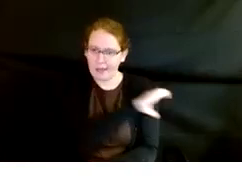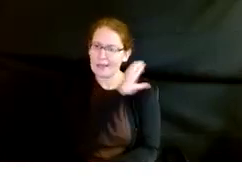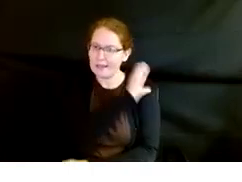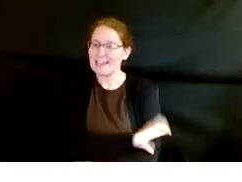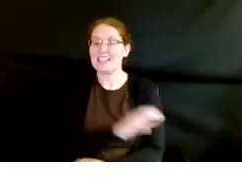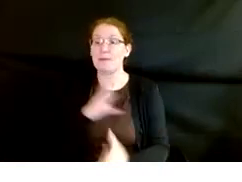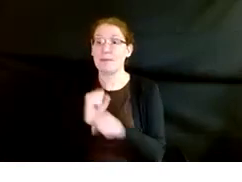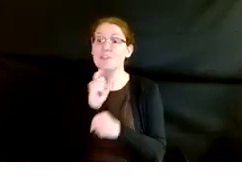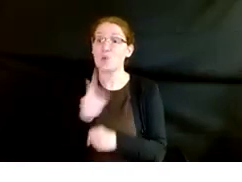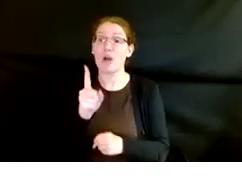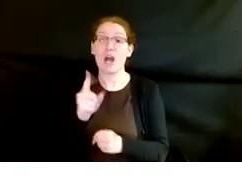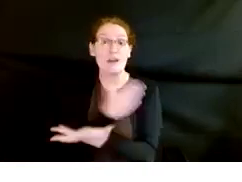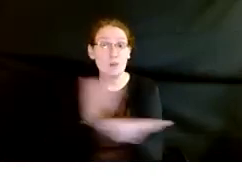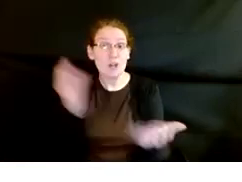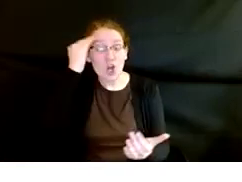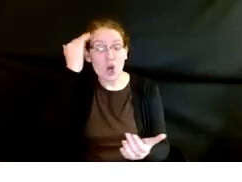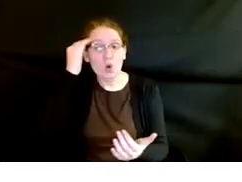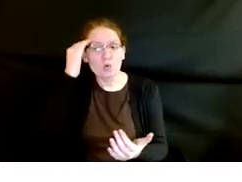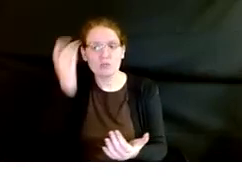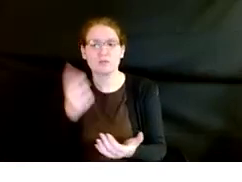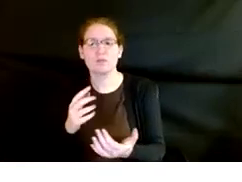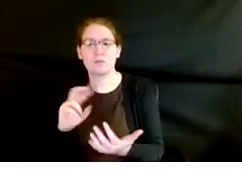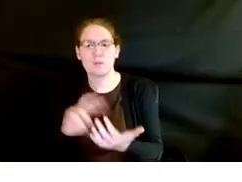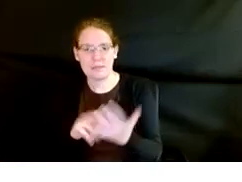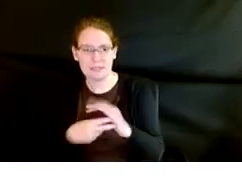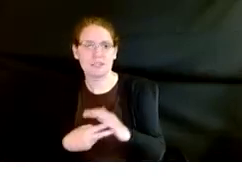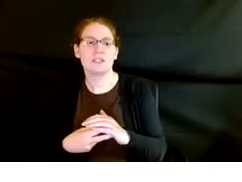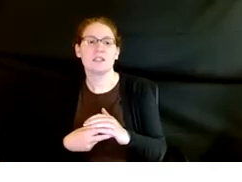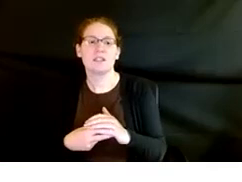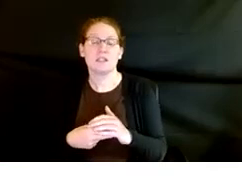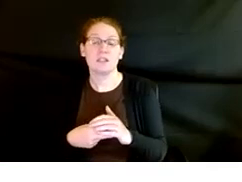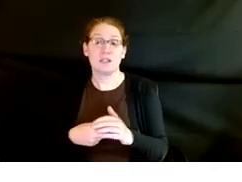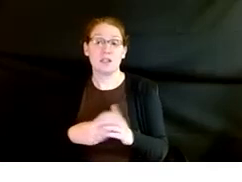these new standards of care are.... fortunately we never had to use these new standards of